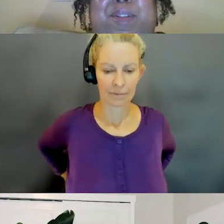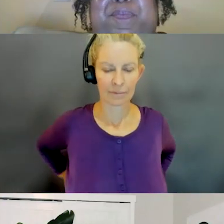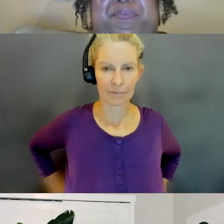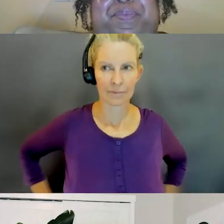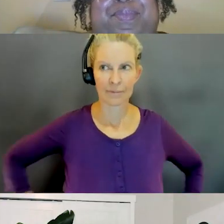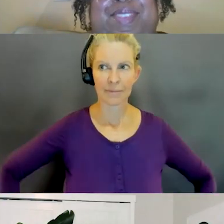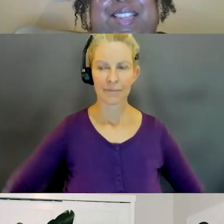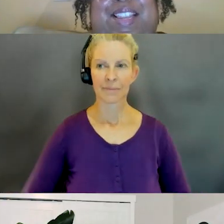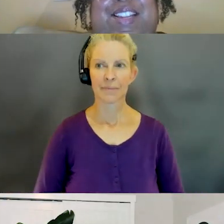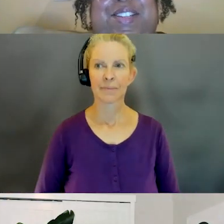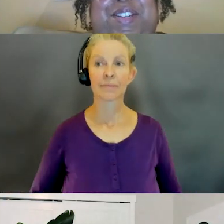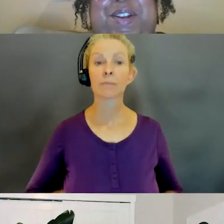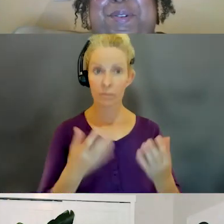Angela: Um... >> Mark: It's looking.